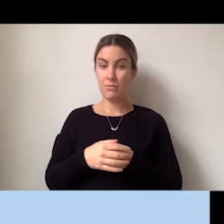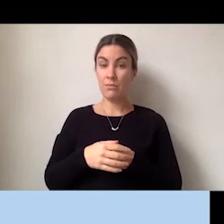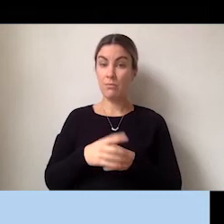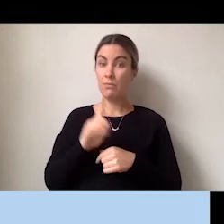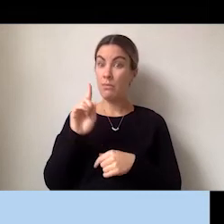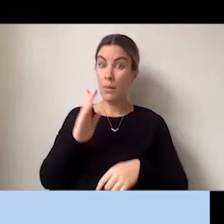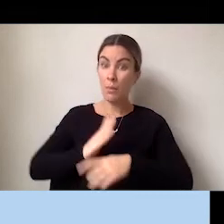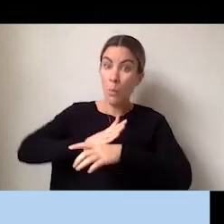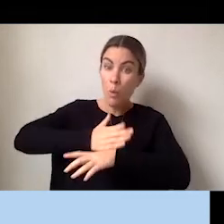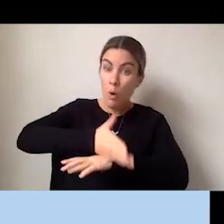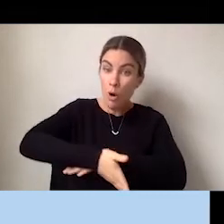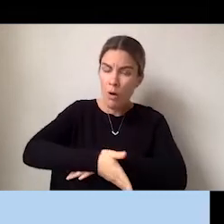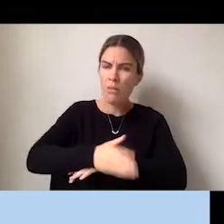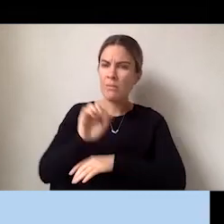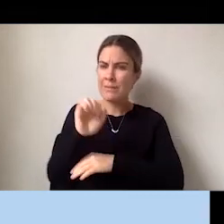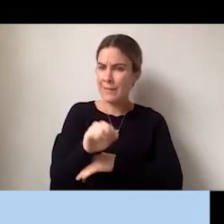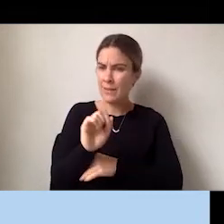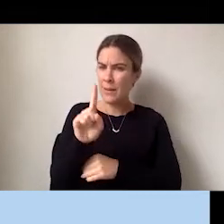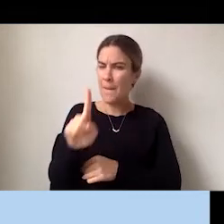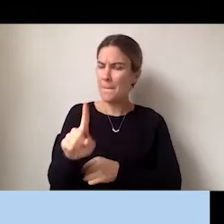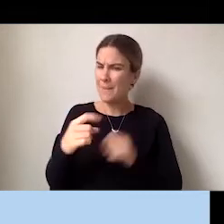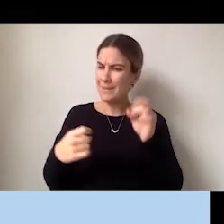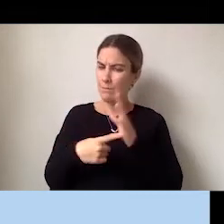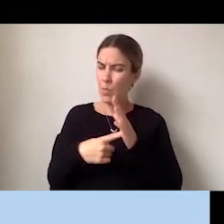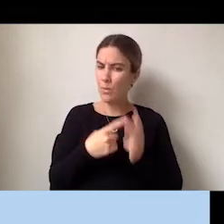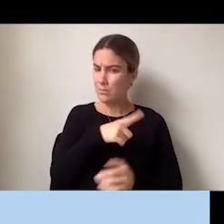really important there about doing it together. So, think there needs